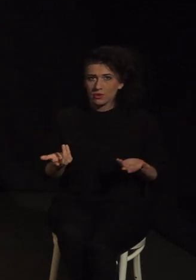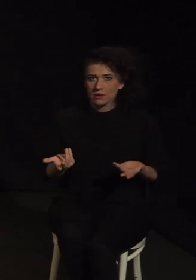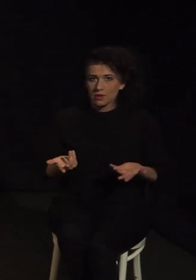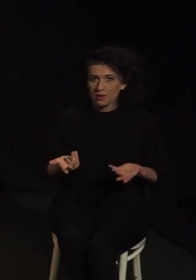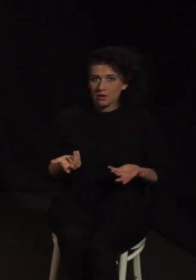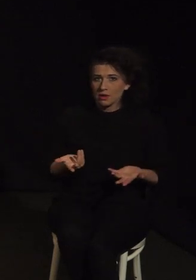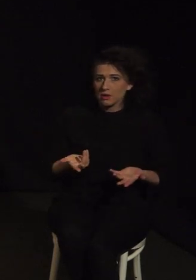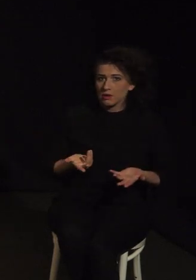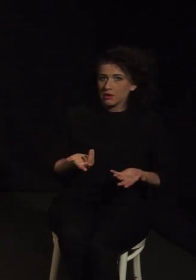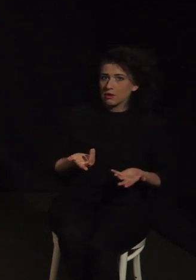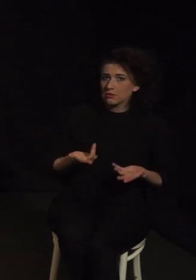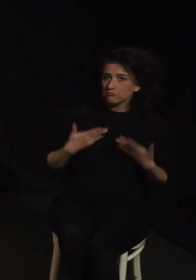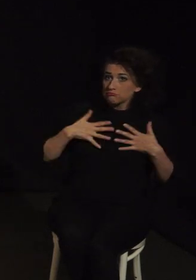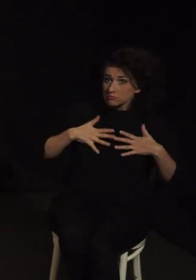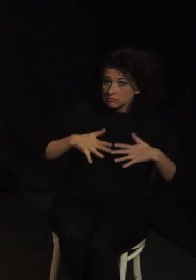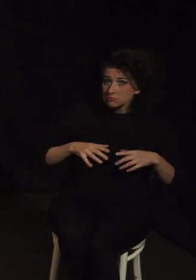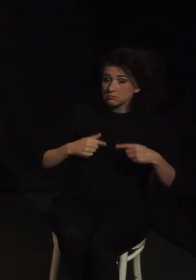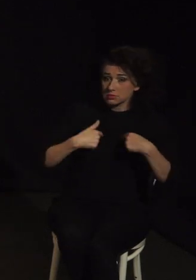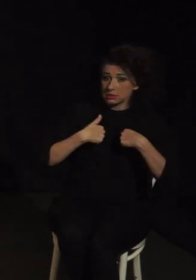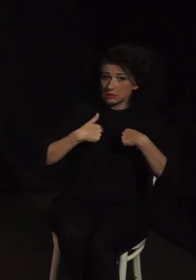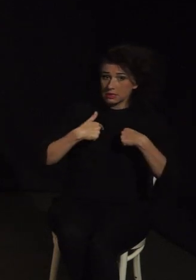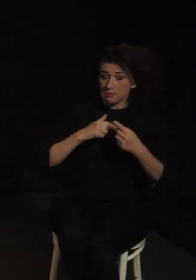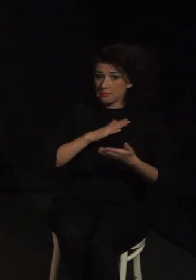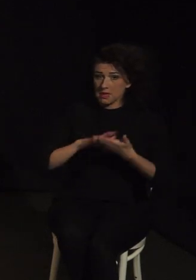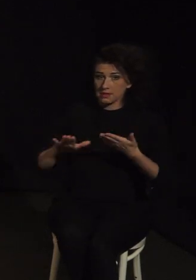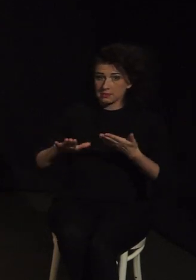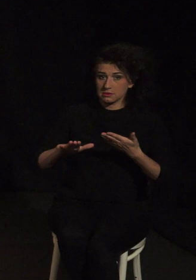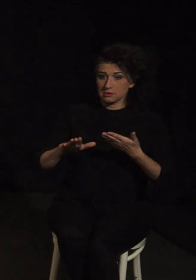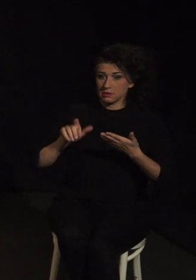I have to stress "moja," which means "my."